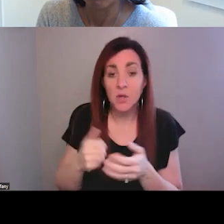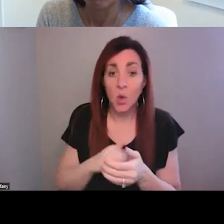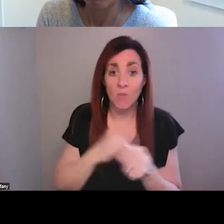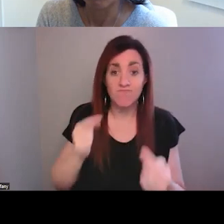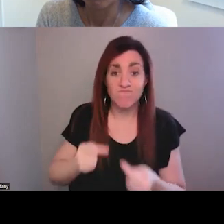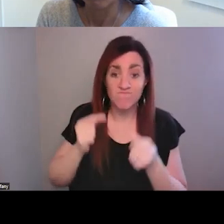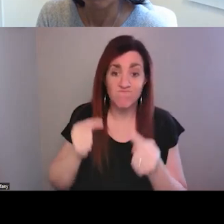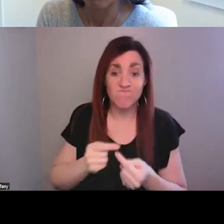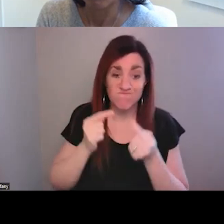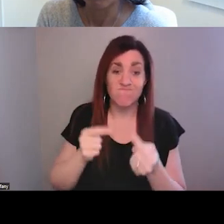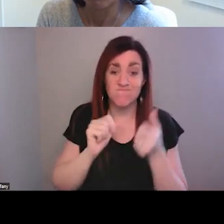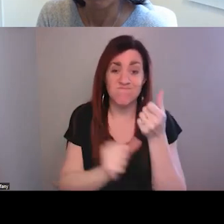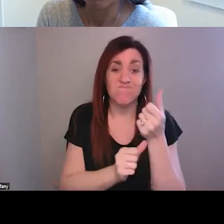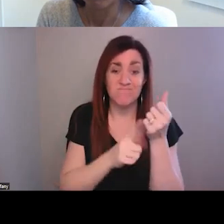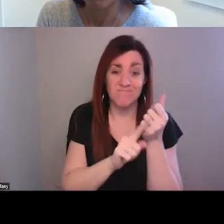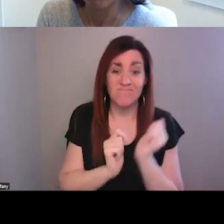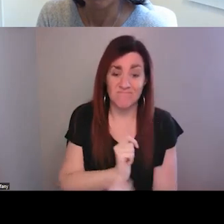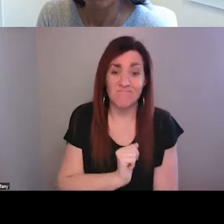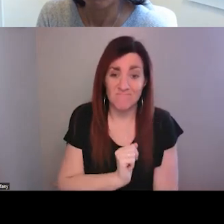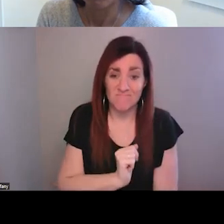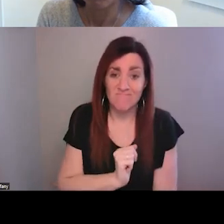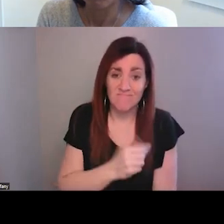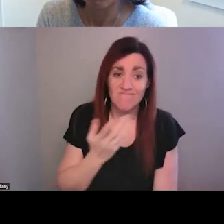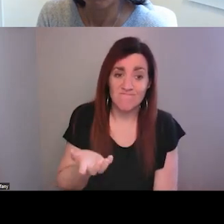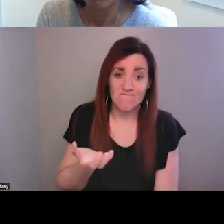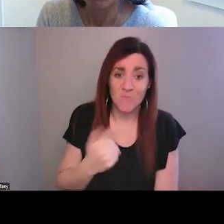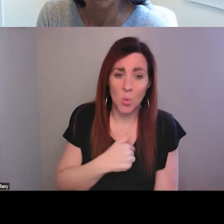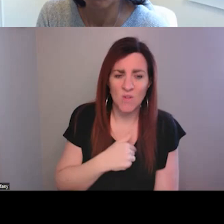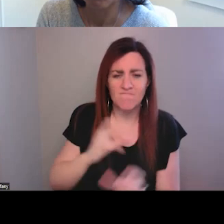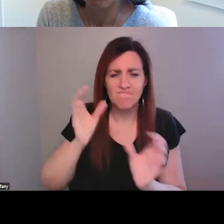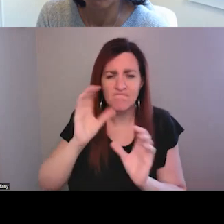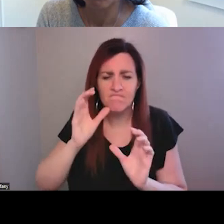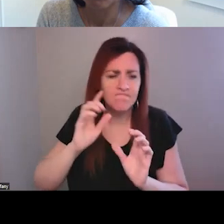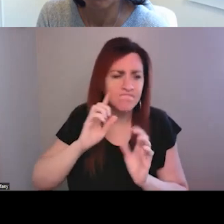WITH THAT. WE ARE EXPLORING WAYS TO MAKE IT MORE OF A FIRE HOUSE